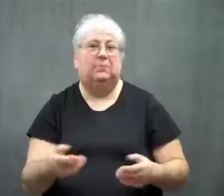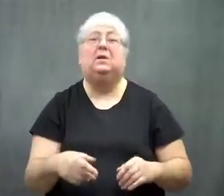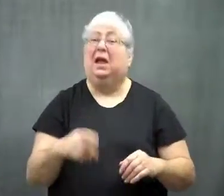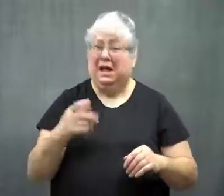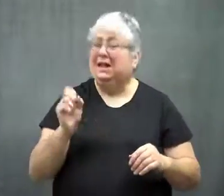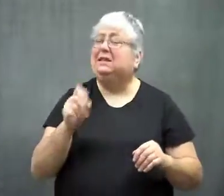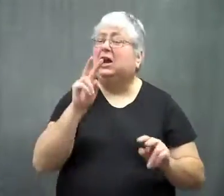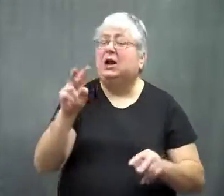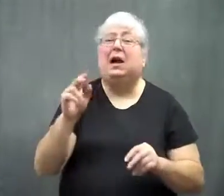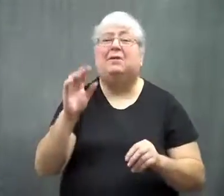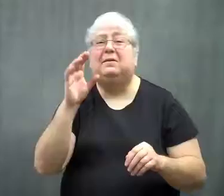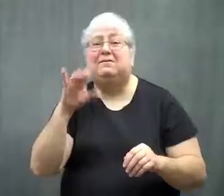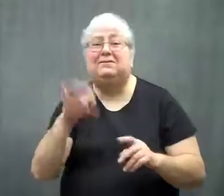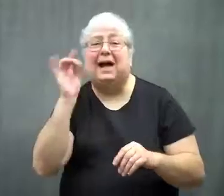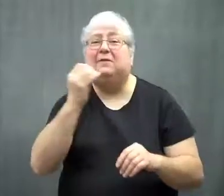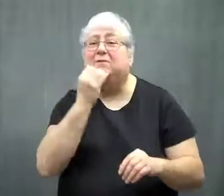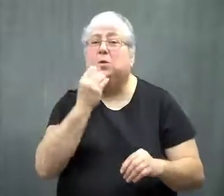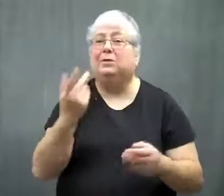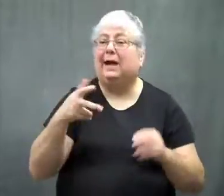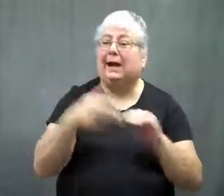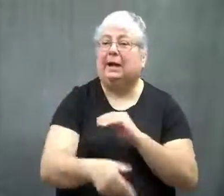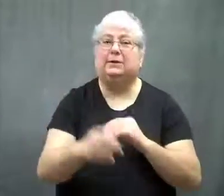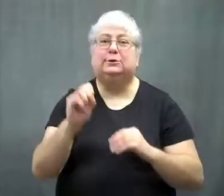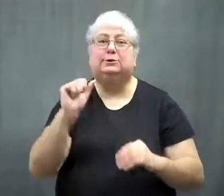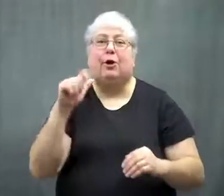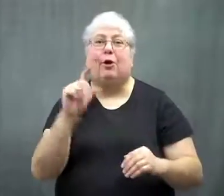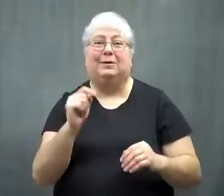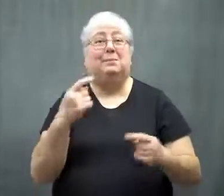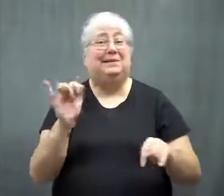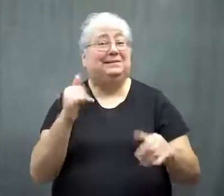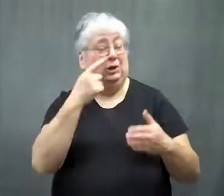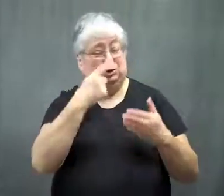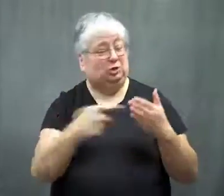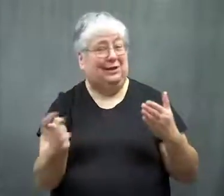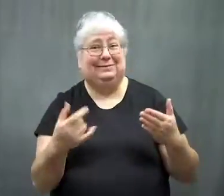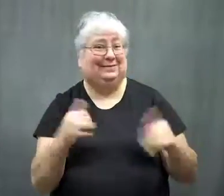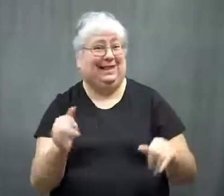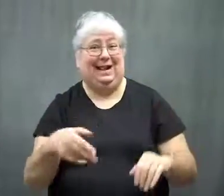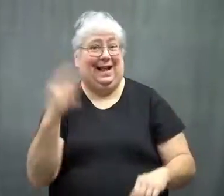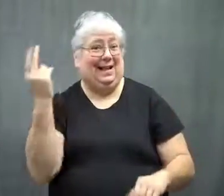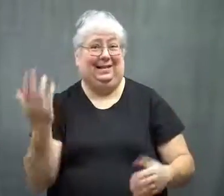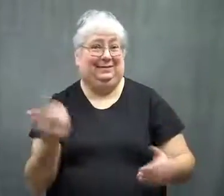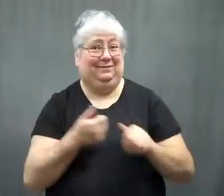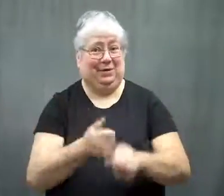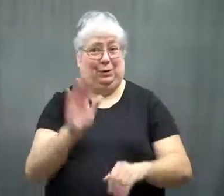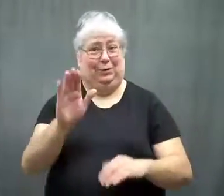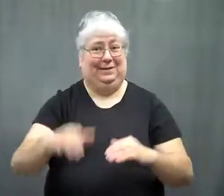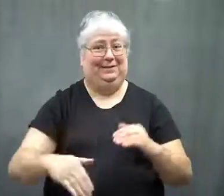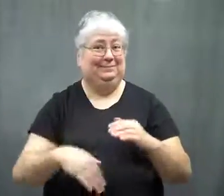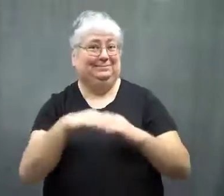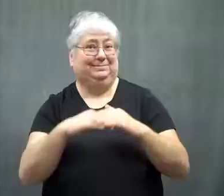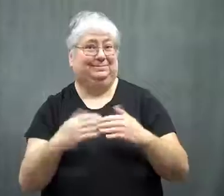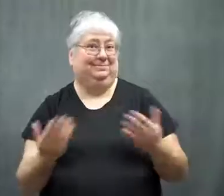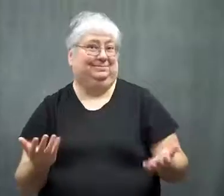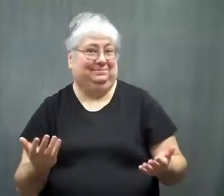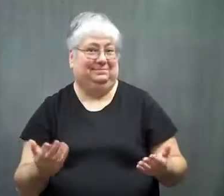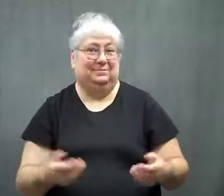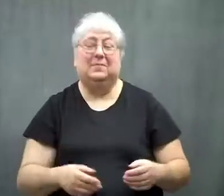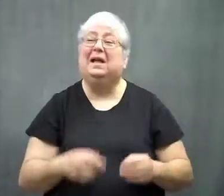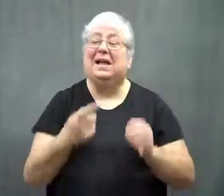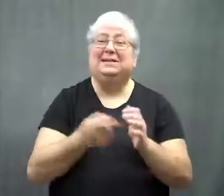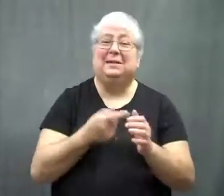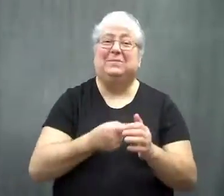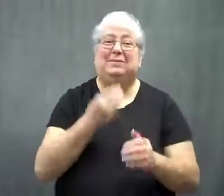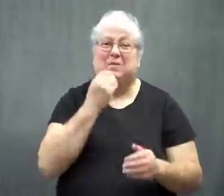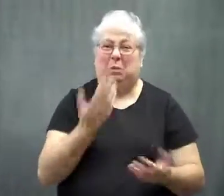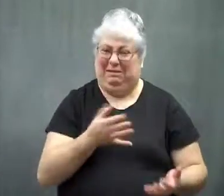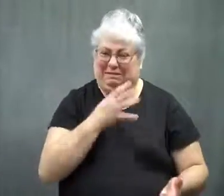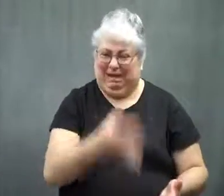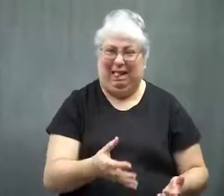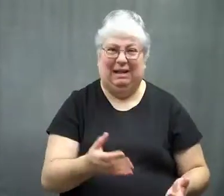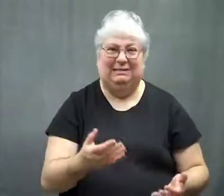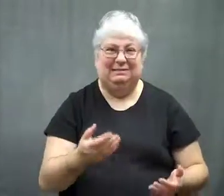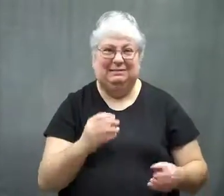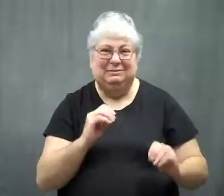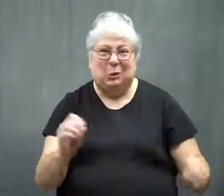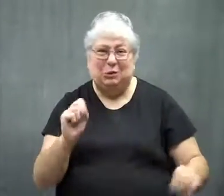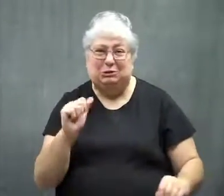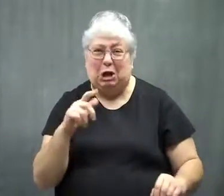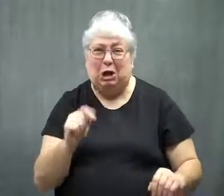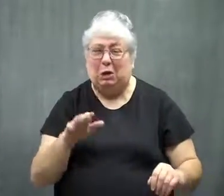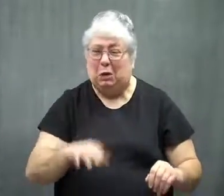Some foods have reduced salt, but you need to check it, it might still be too high for your diet.